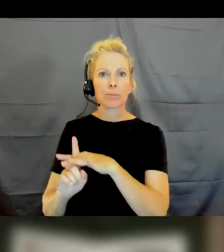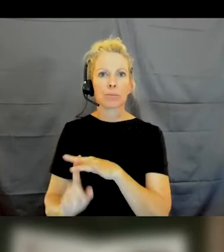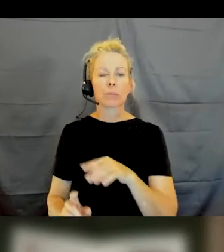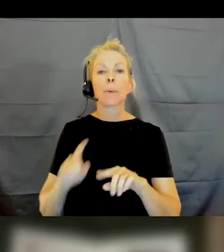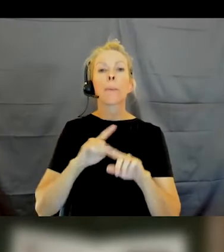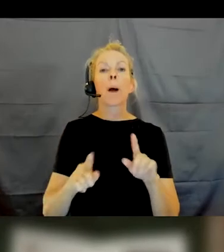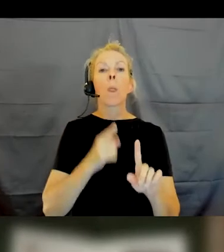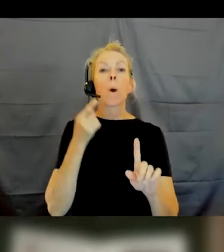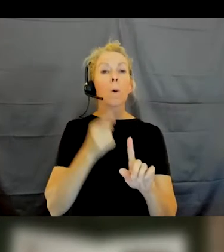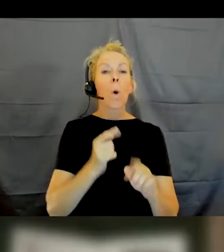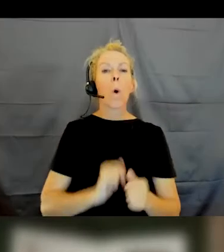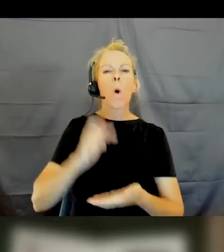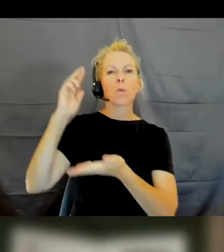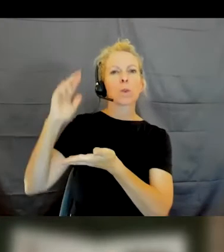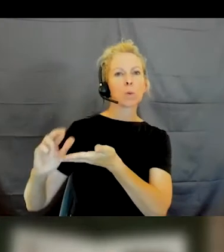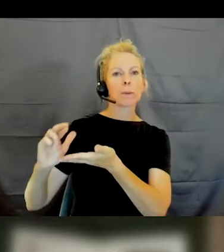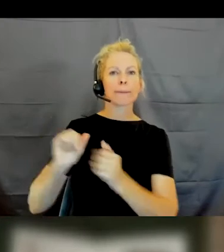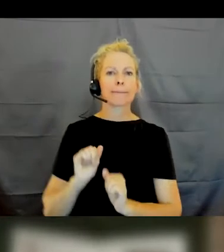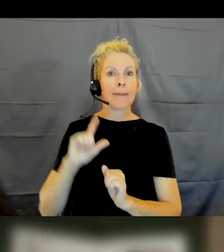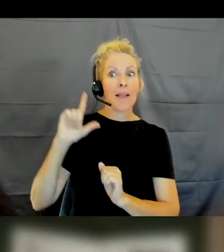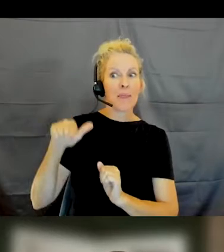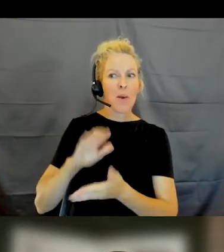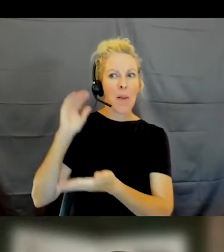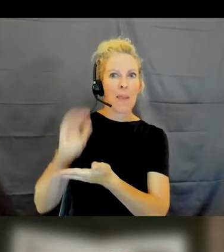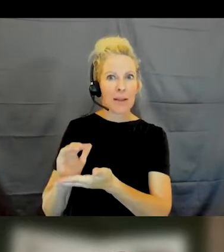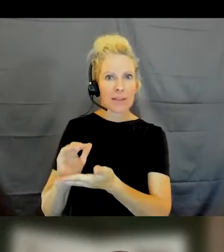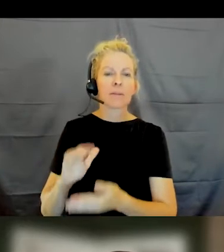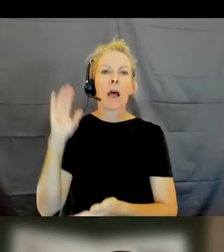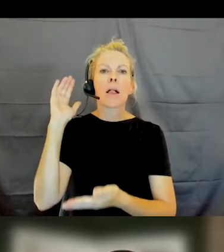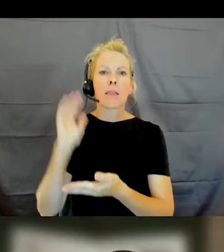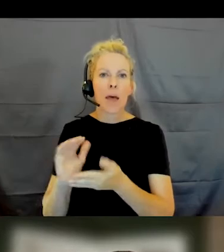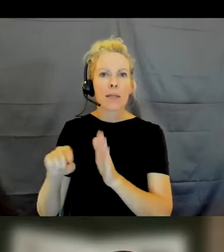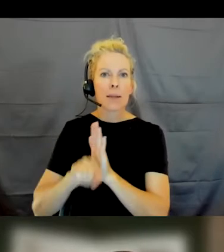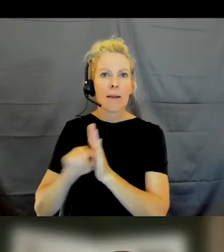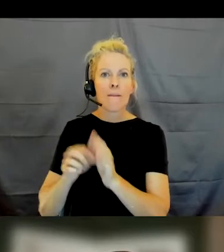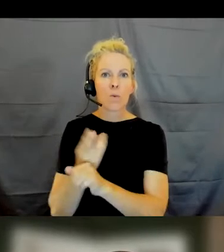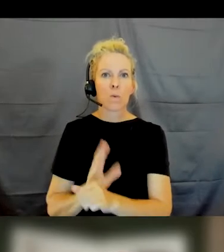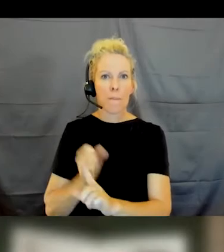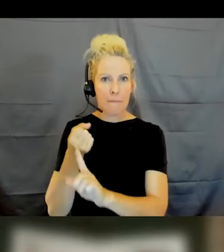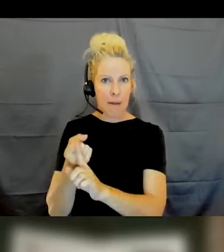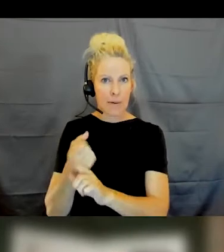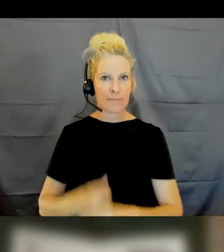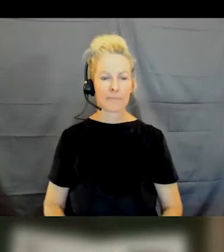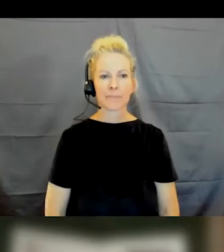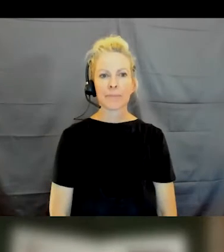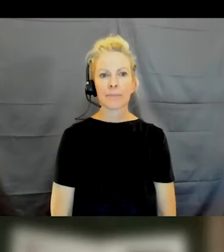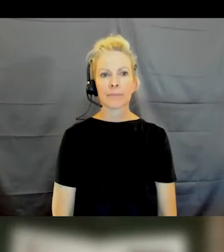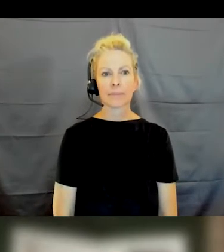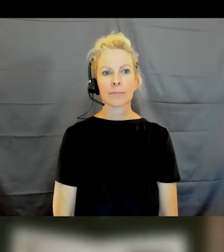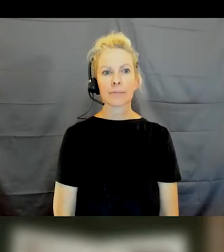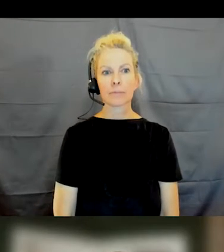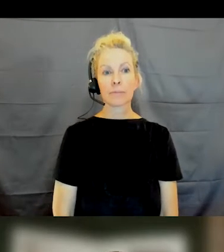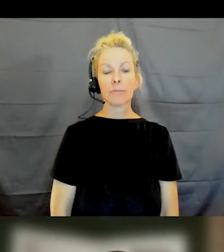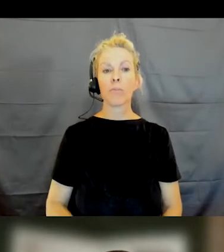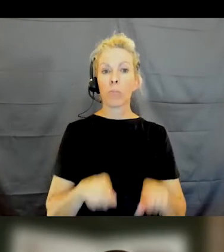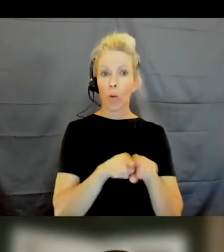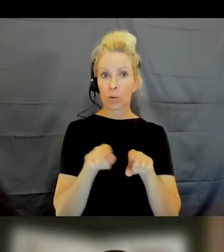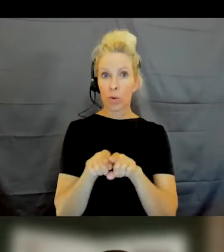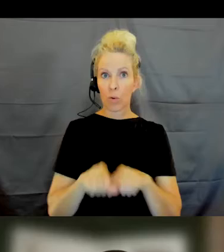things over time, so we have less negative user impact. We recognize not everyone here on this